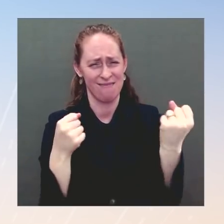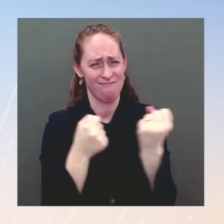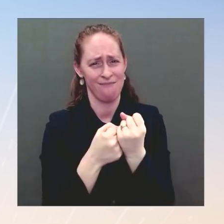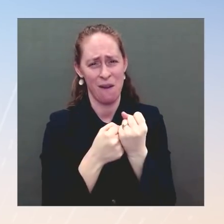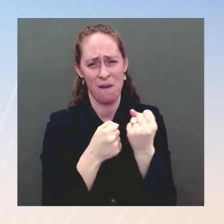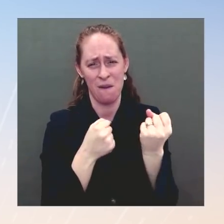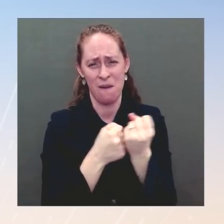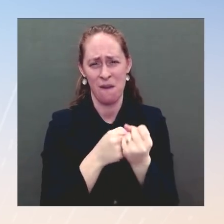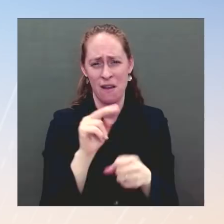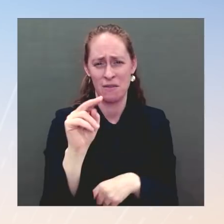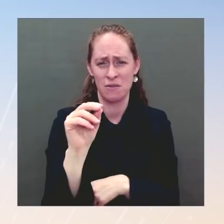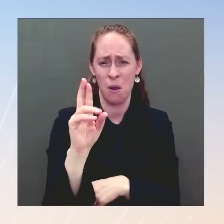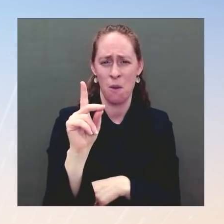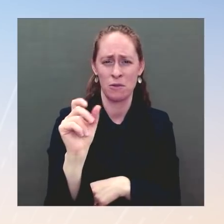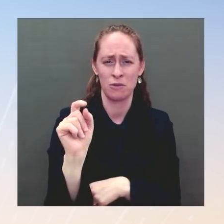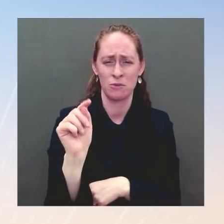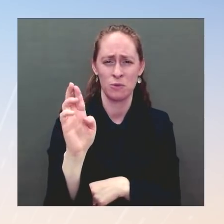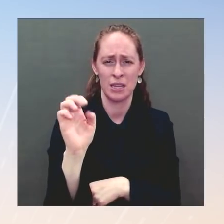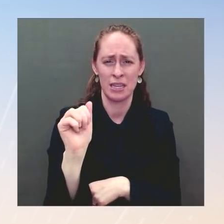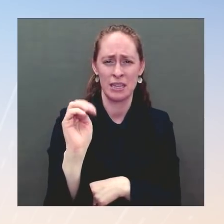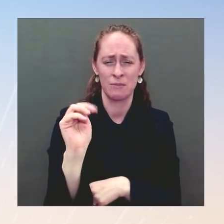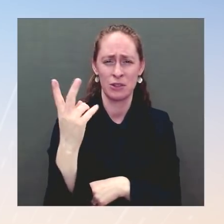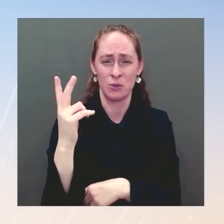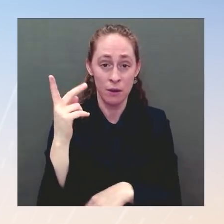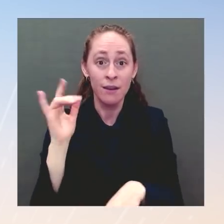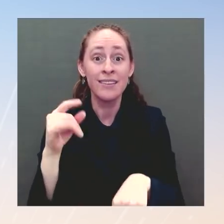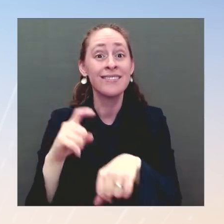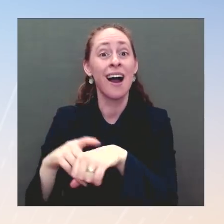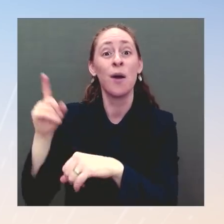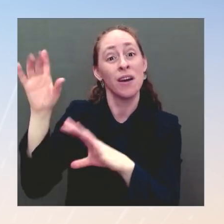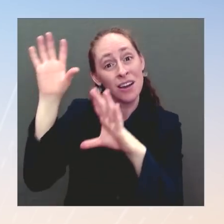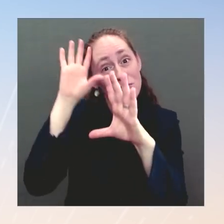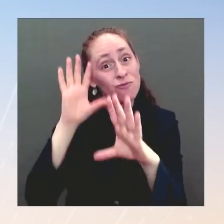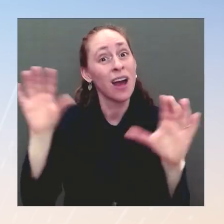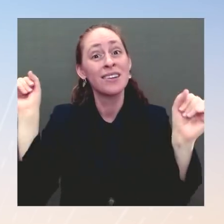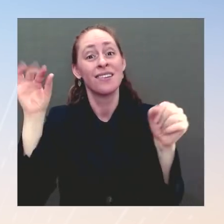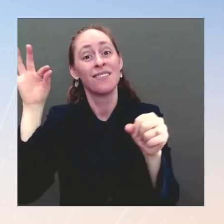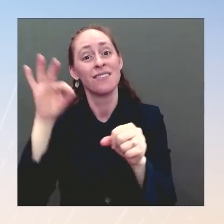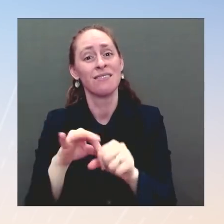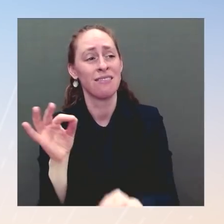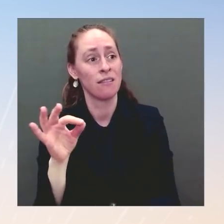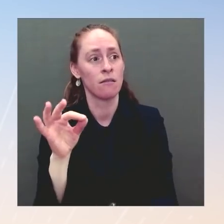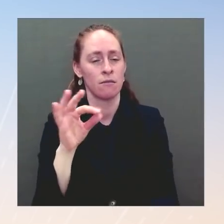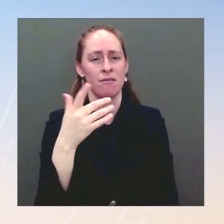The question was: What was the most effective step in order to have the result